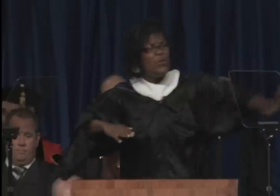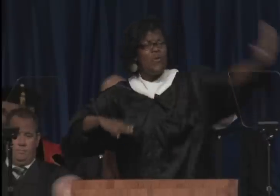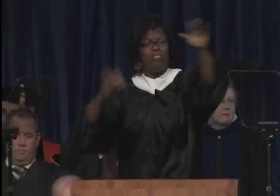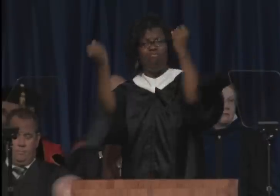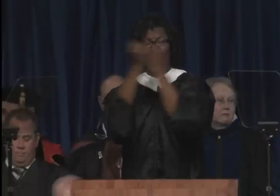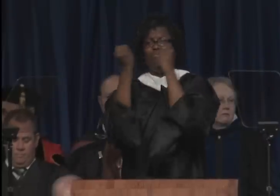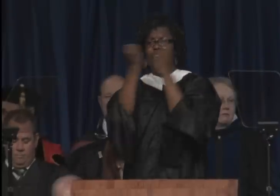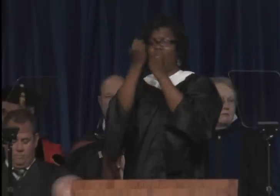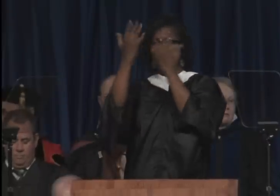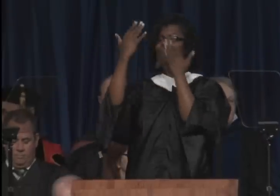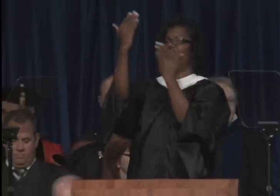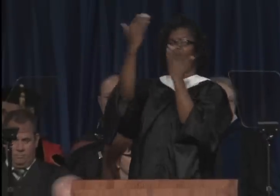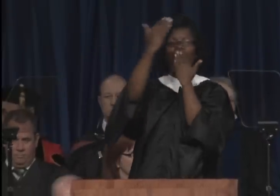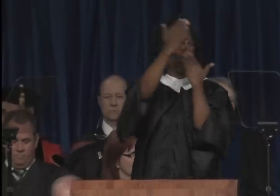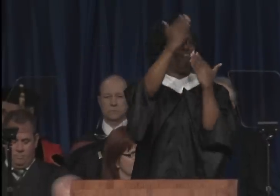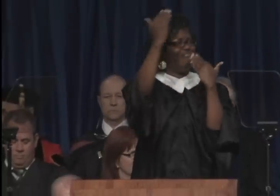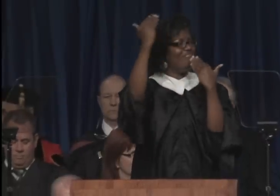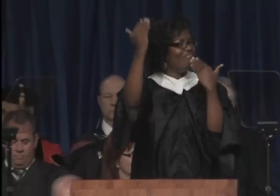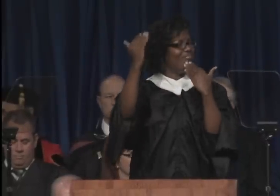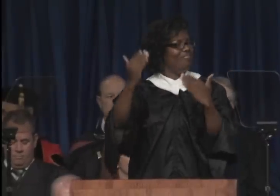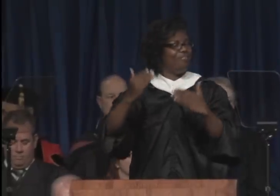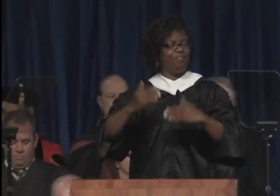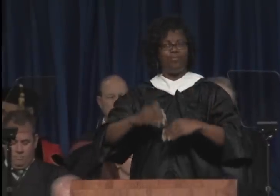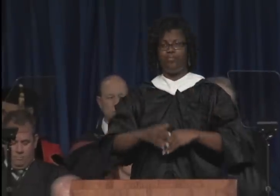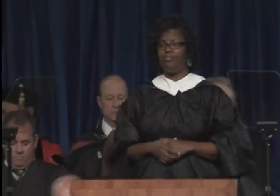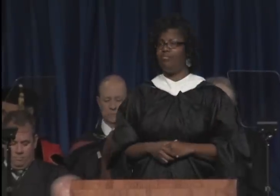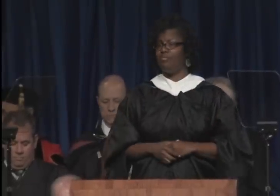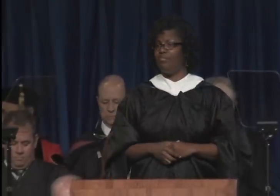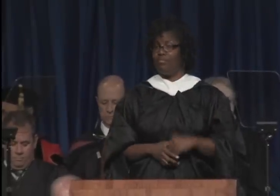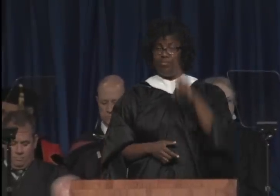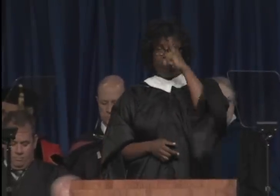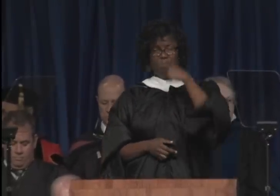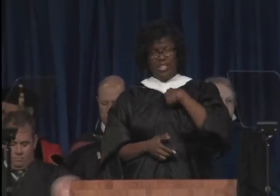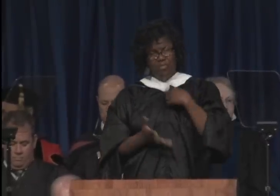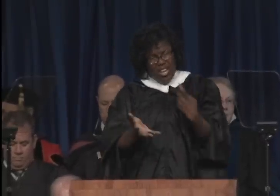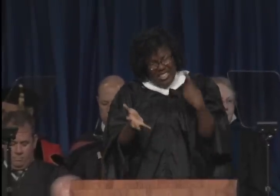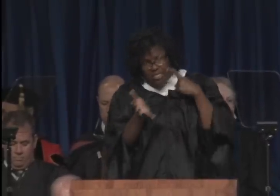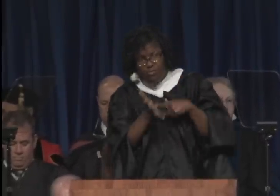for the tremendous support we have received.